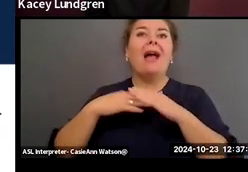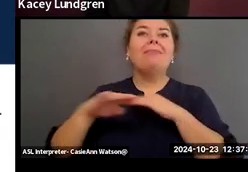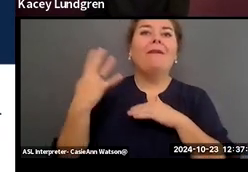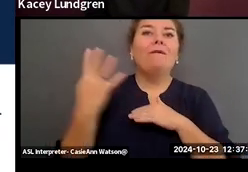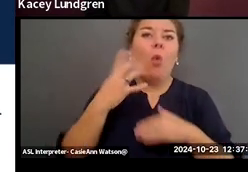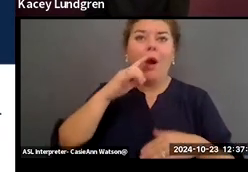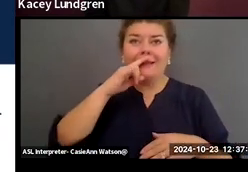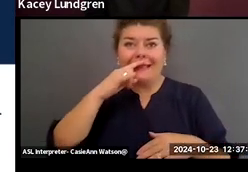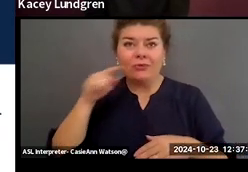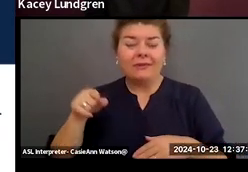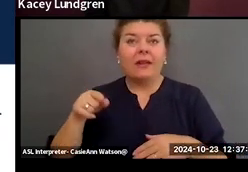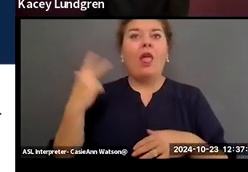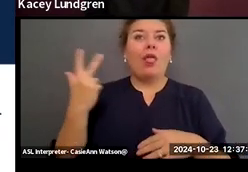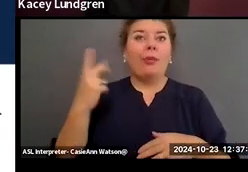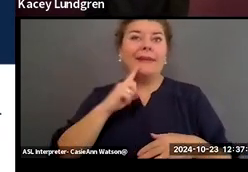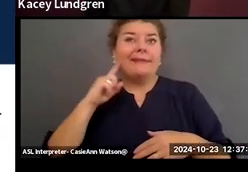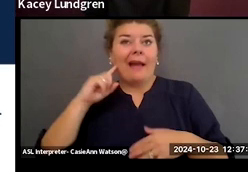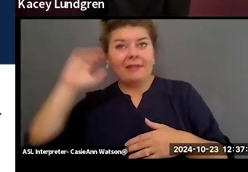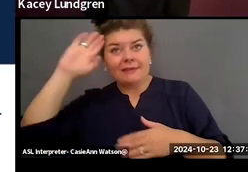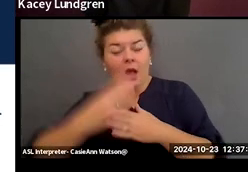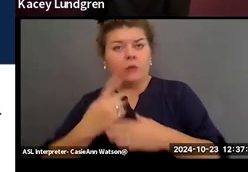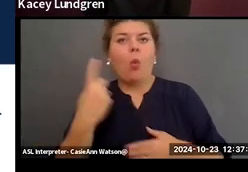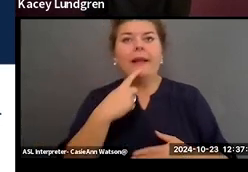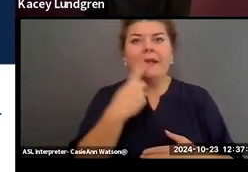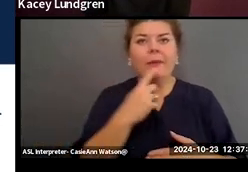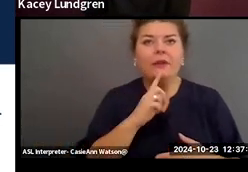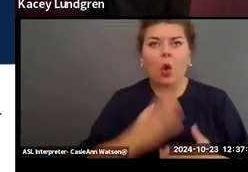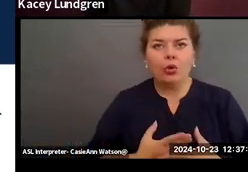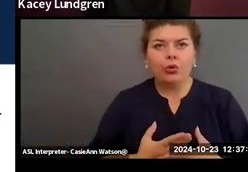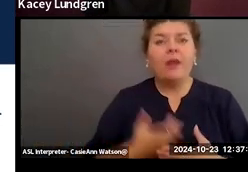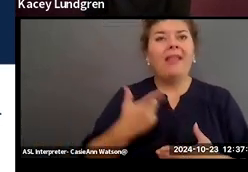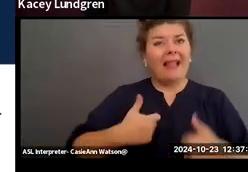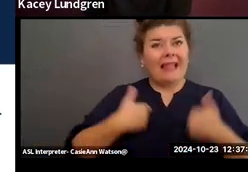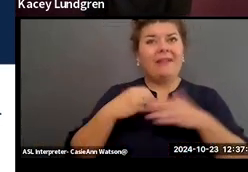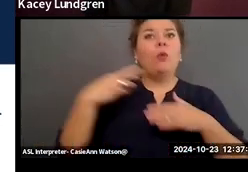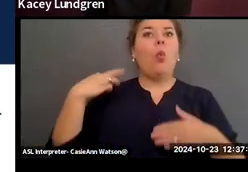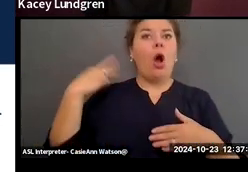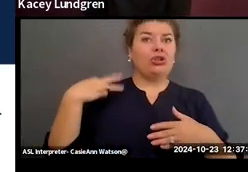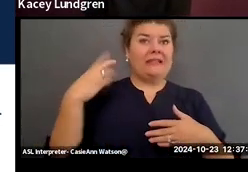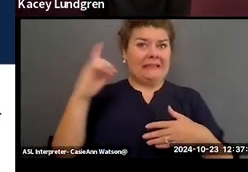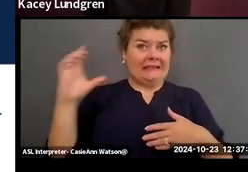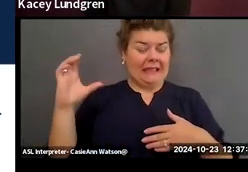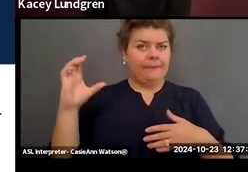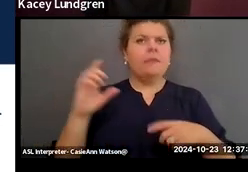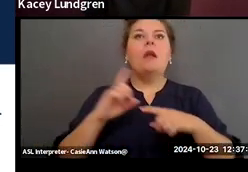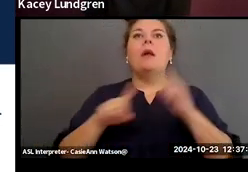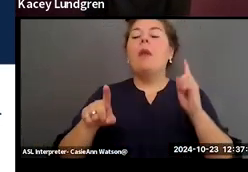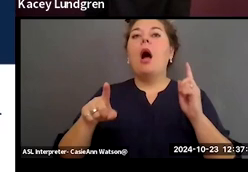three deaf sons and one hearing daughter. They lived in Washington DC, but due to segregation,